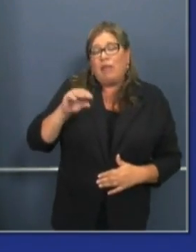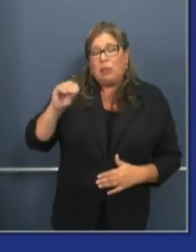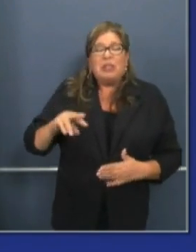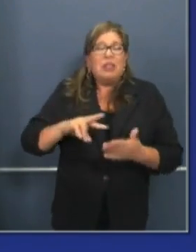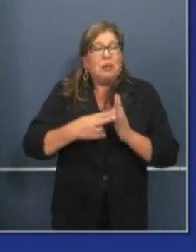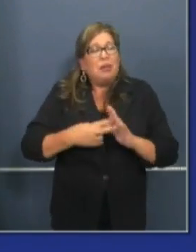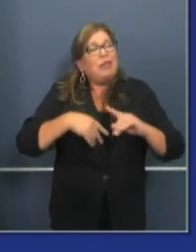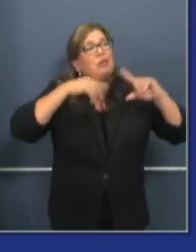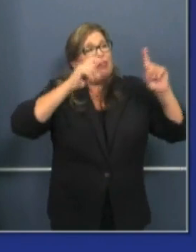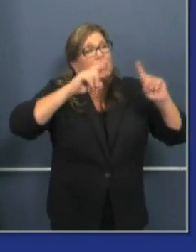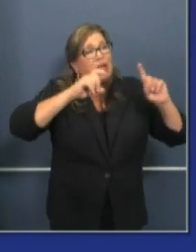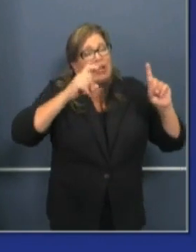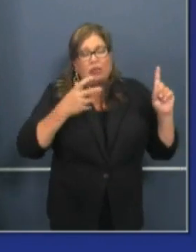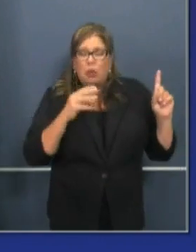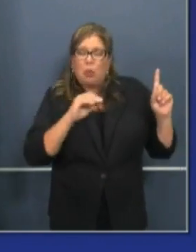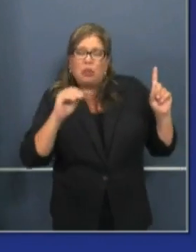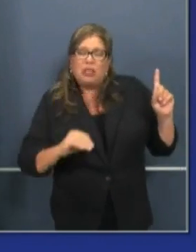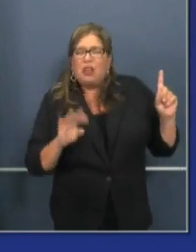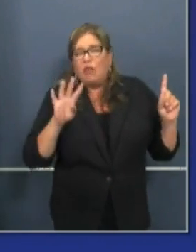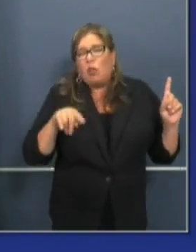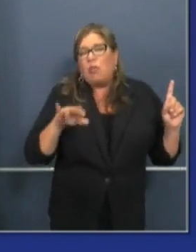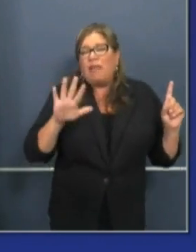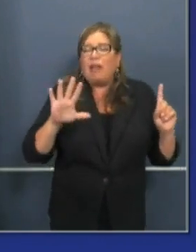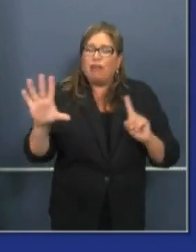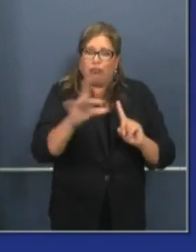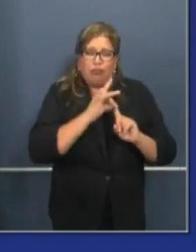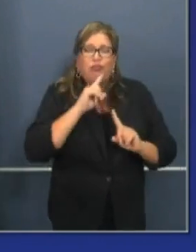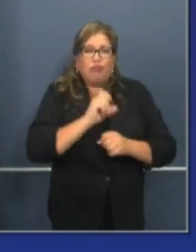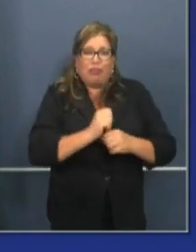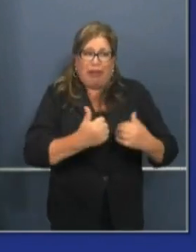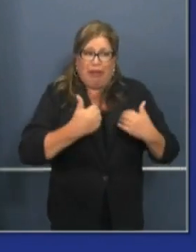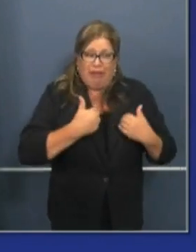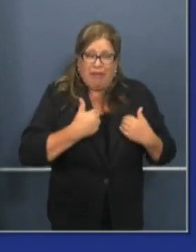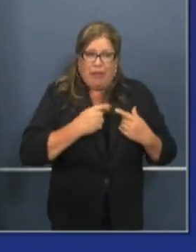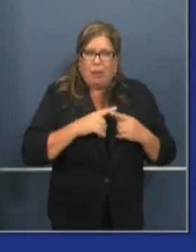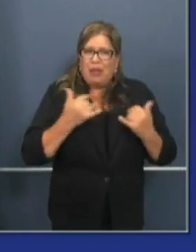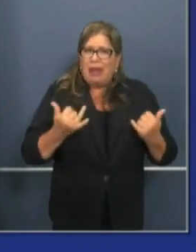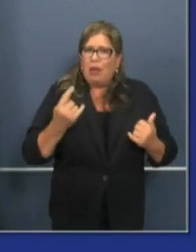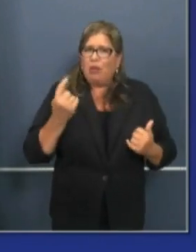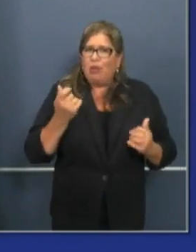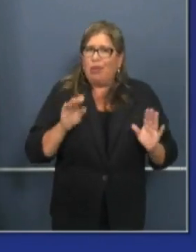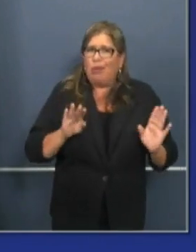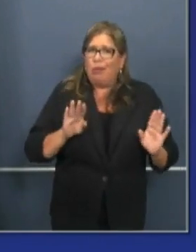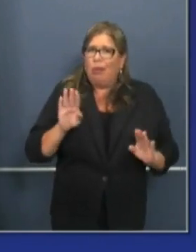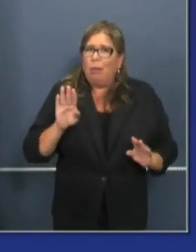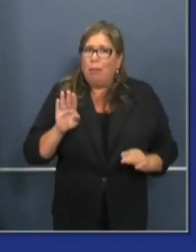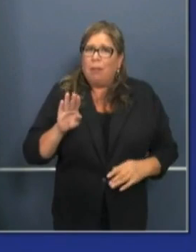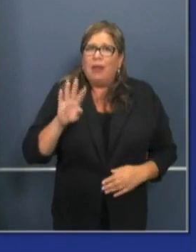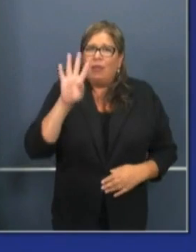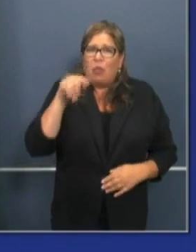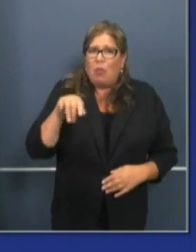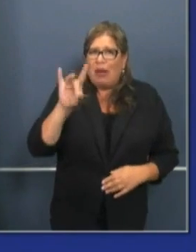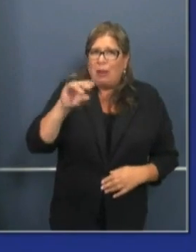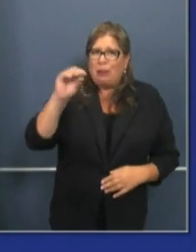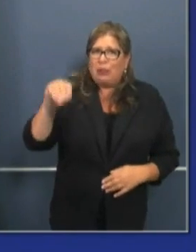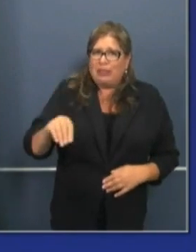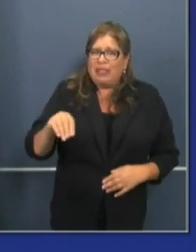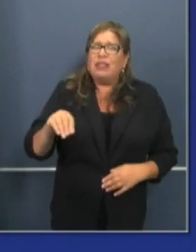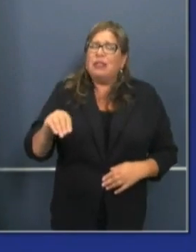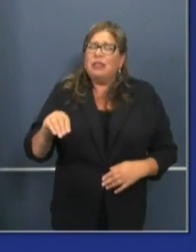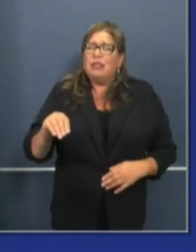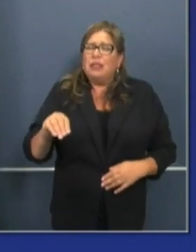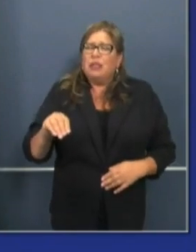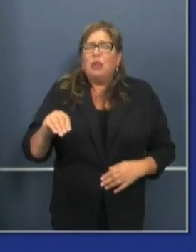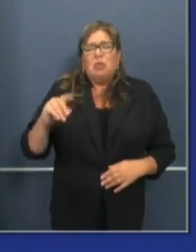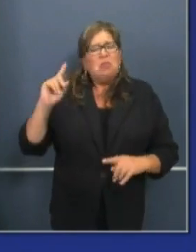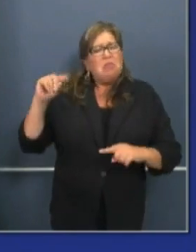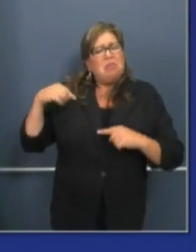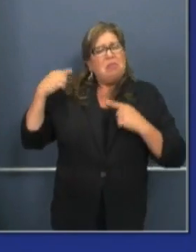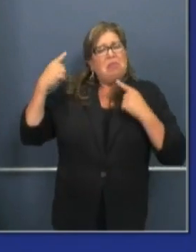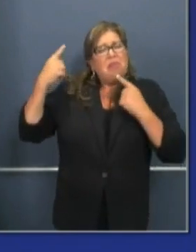IT WAS ABOUT FOUR AND A HALF PERCENT NOW ABOUT 4.5 OR RATHER 4.8% OVER A 14 DAY PERIOD SO IT’S GOING SLIGHTLY UP EVEN THE RATE.